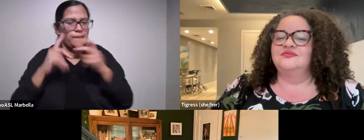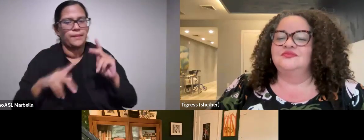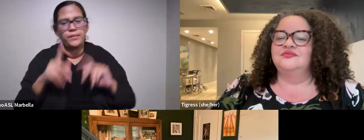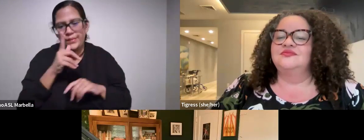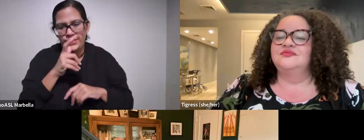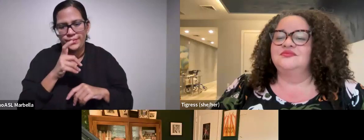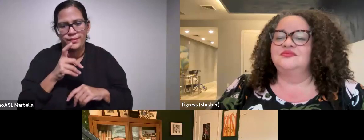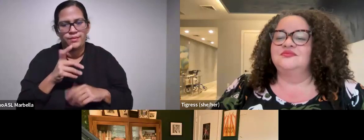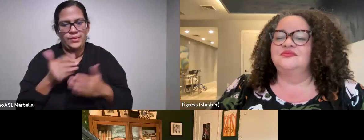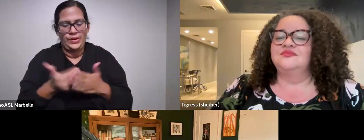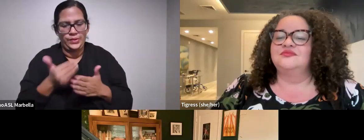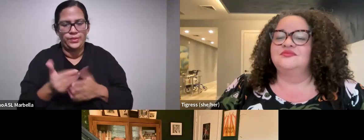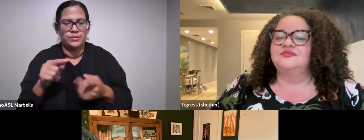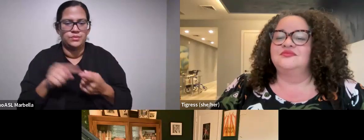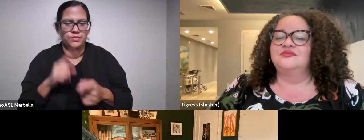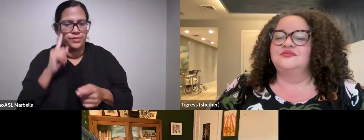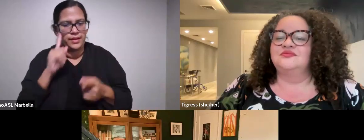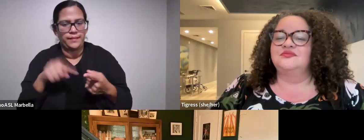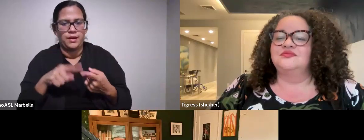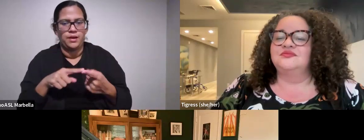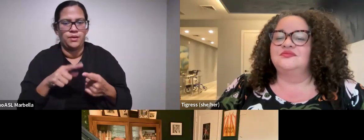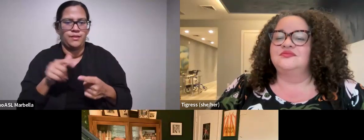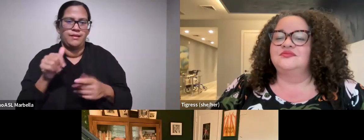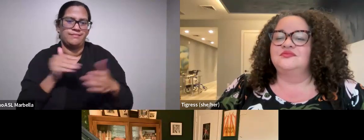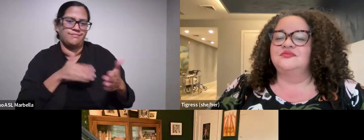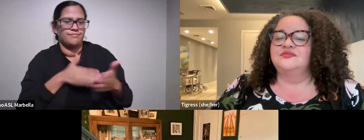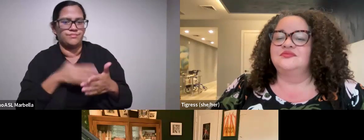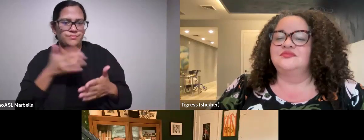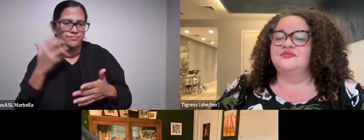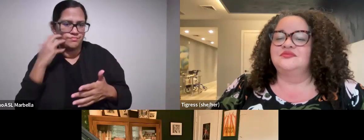sort of new to thinking about anti-fat as a pervasive and structural